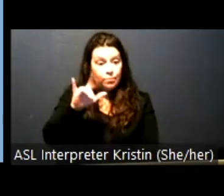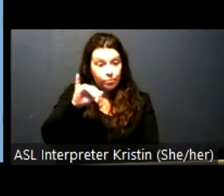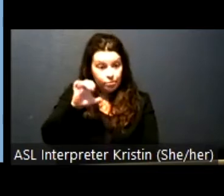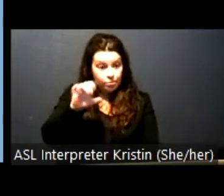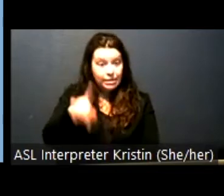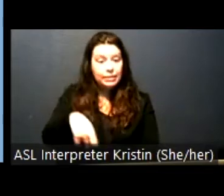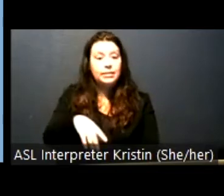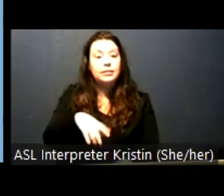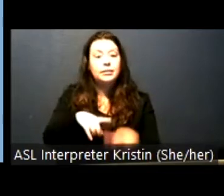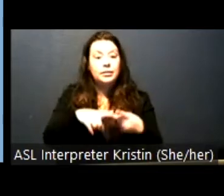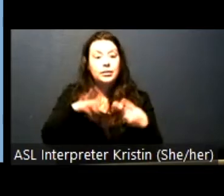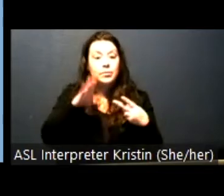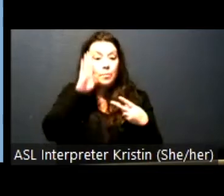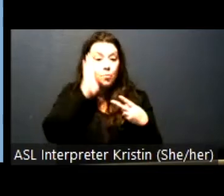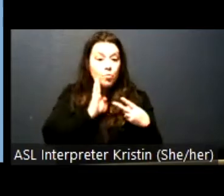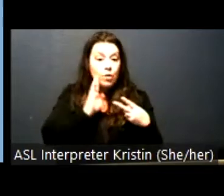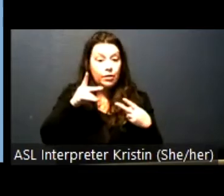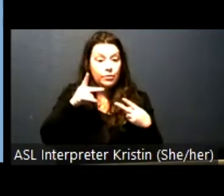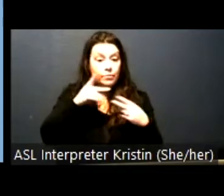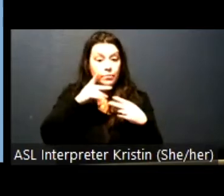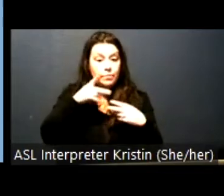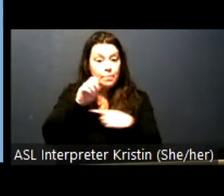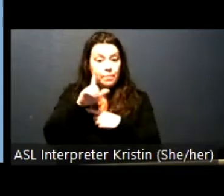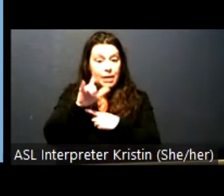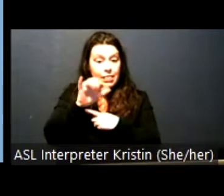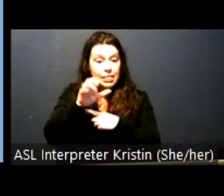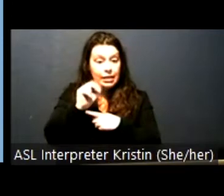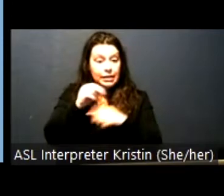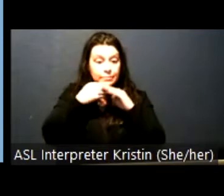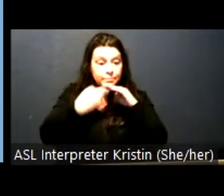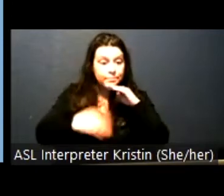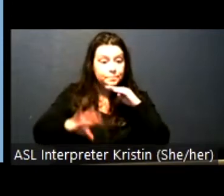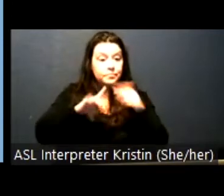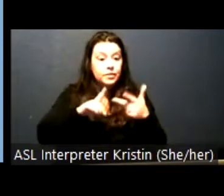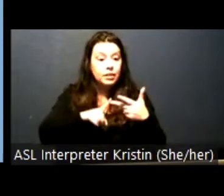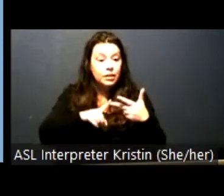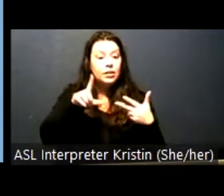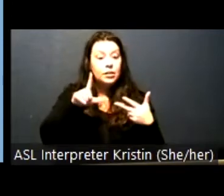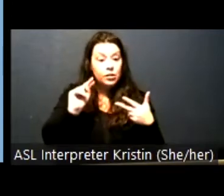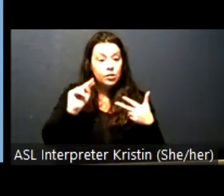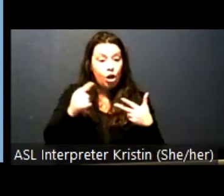of jaegers which are seabirds and they're really acrobatic beautiful seabirds, and then